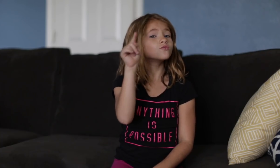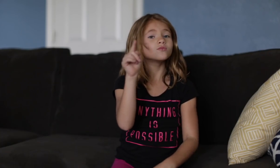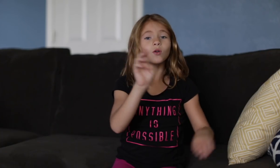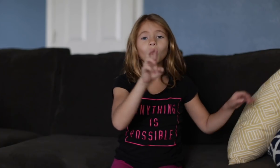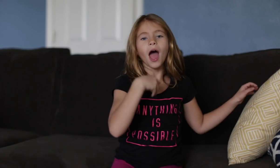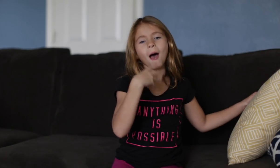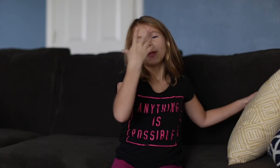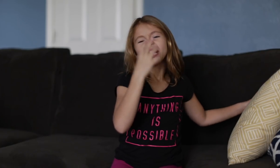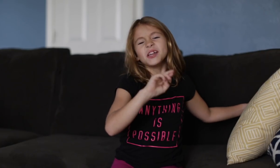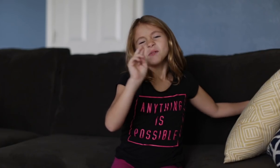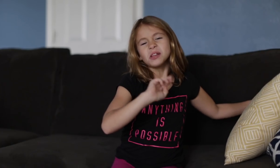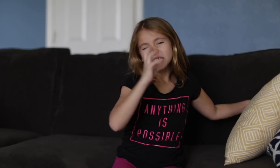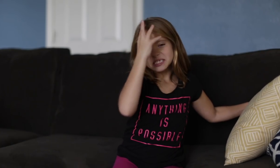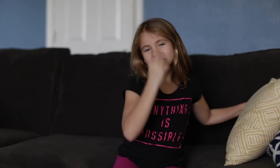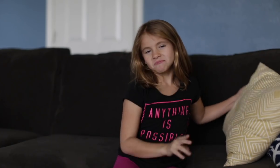Ok, I'm ready to sleep.